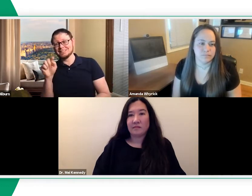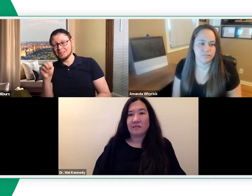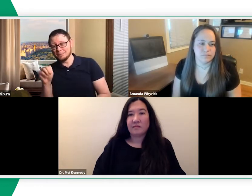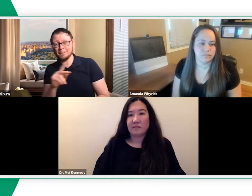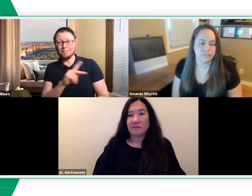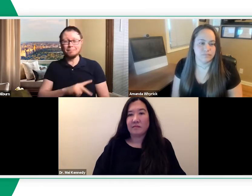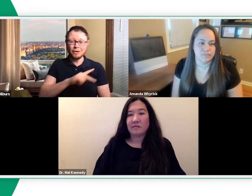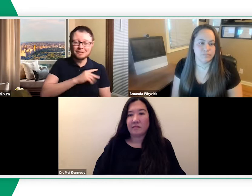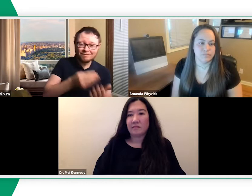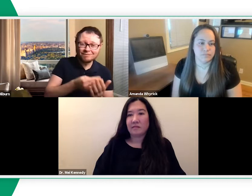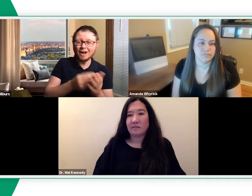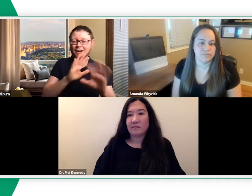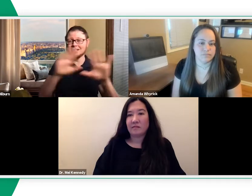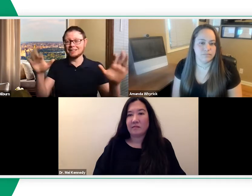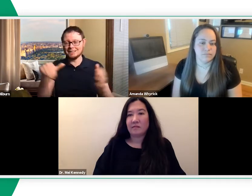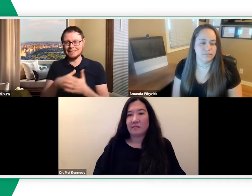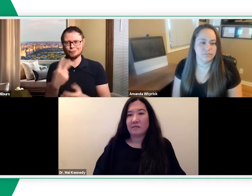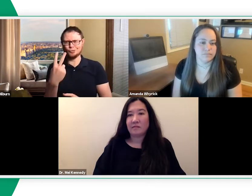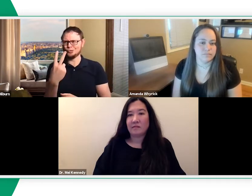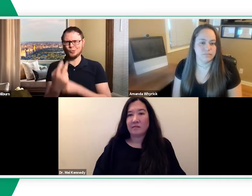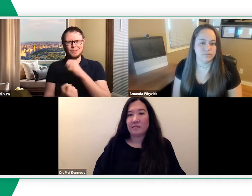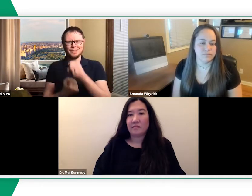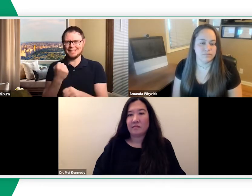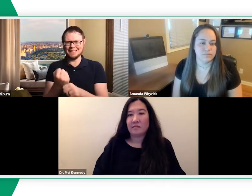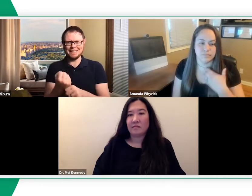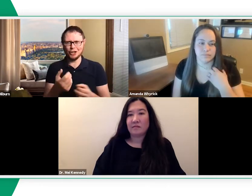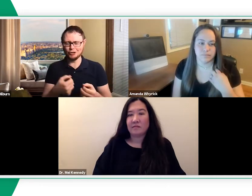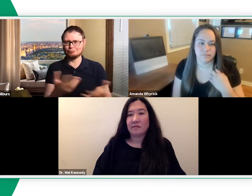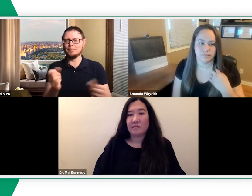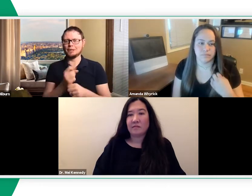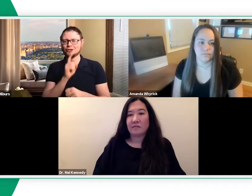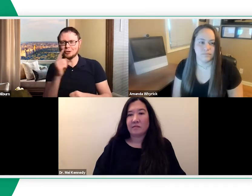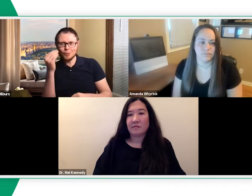19 different toolkits – some on STEM, some on personal